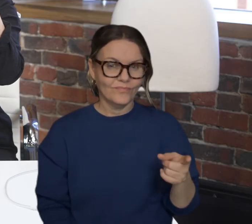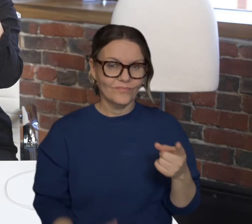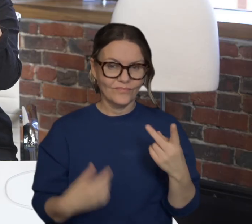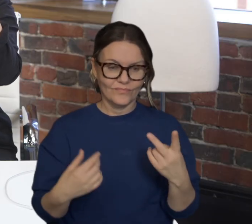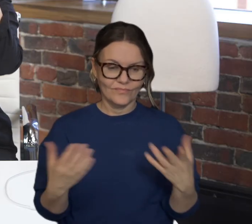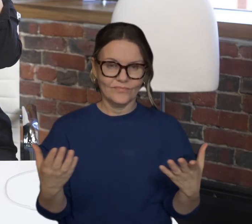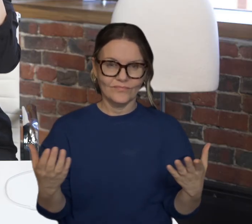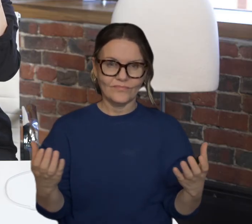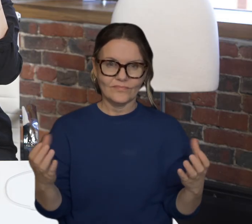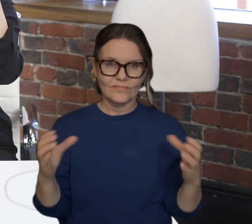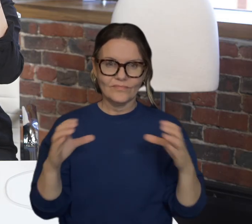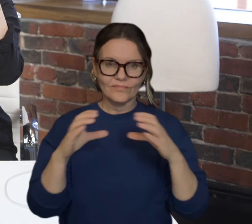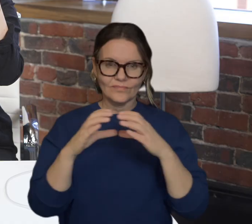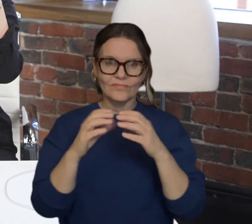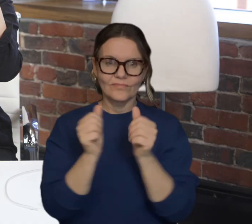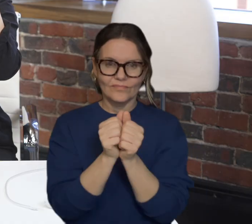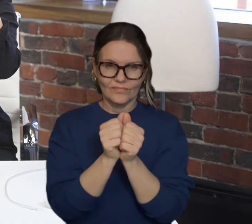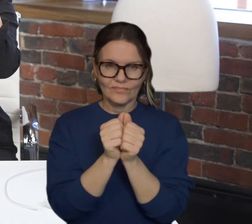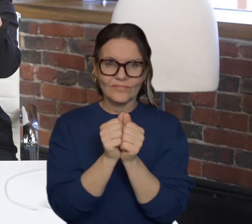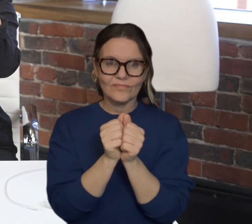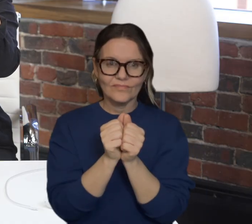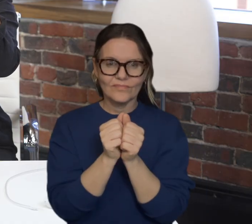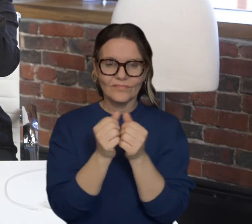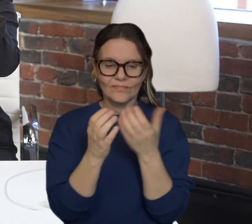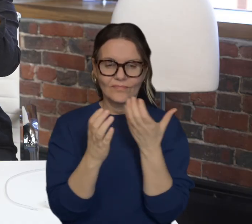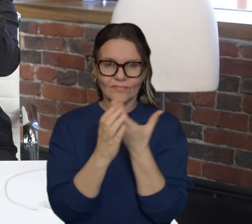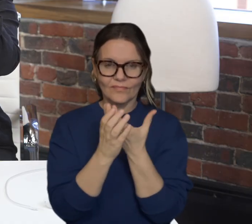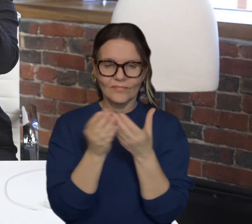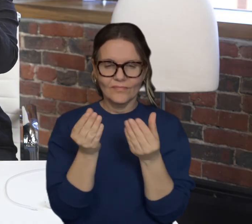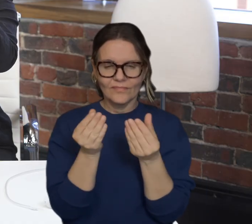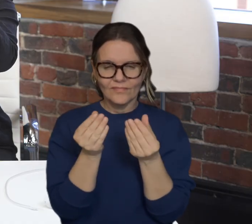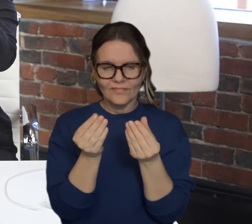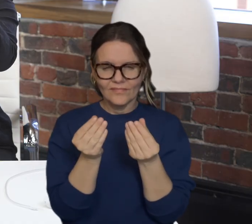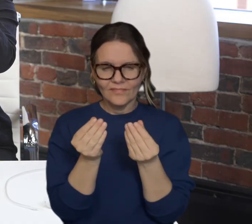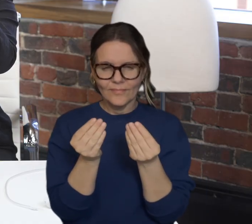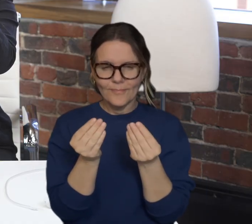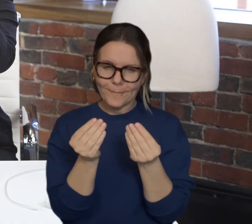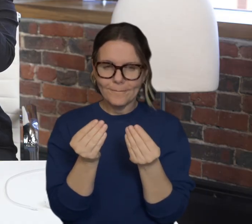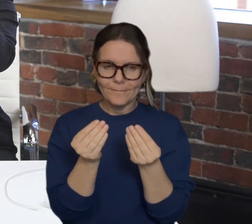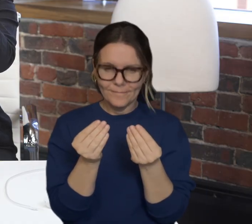to squeeze both the breast shield and the top cap together until you hear air come out